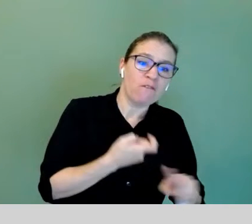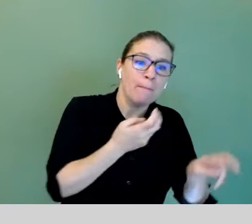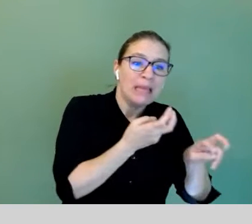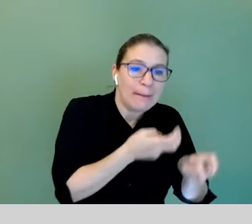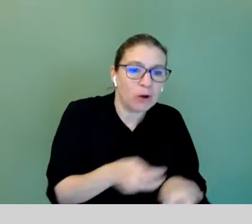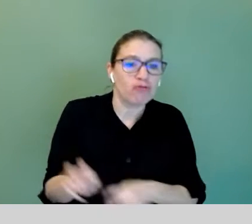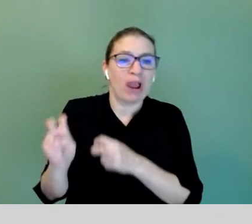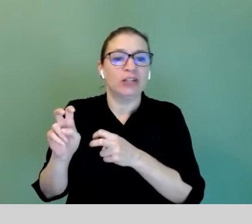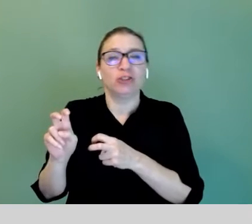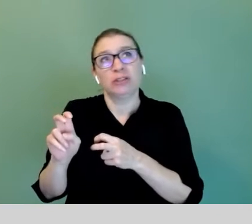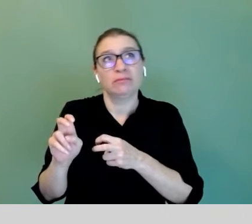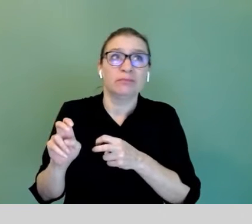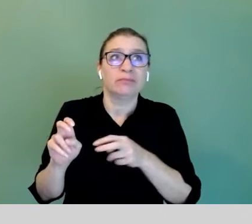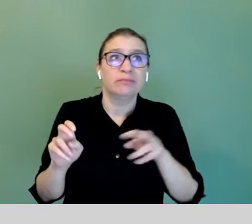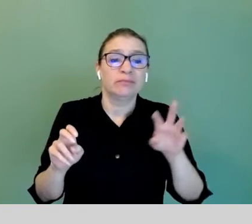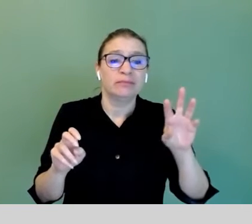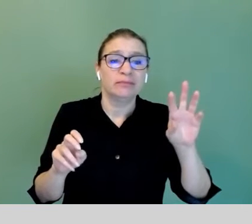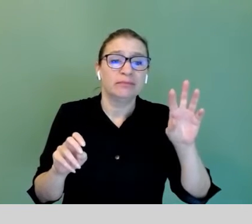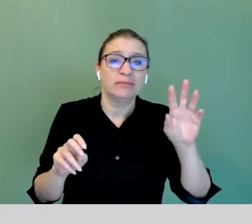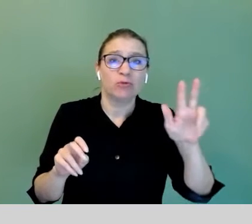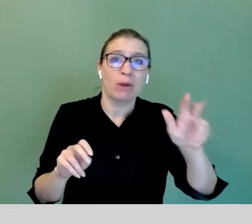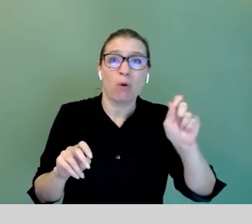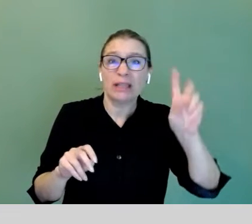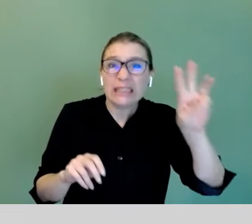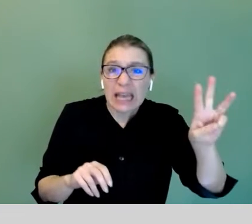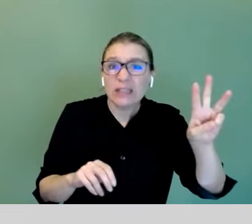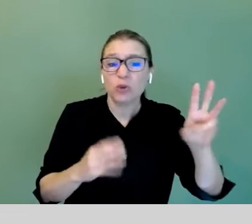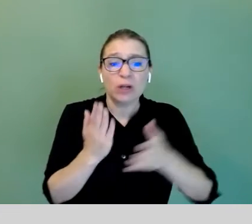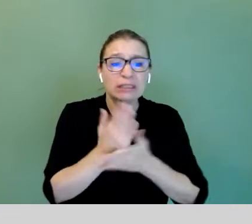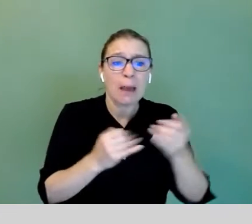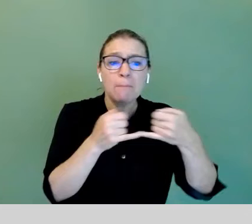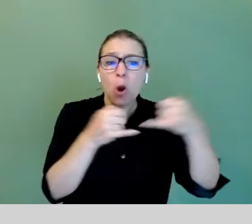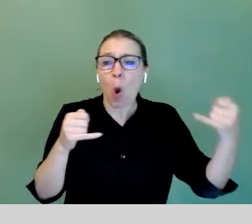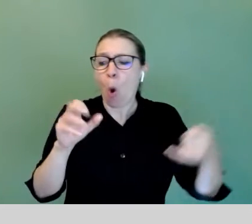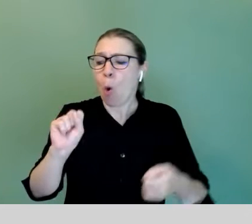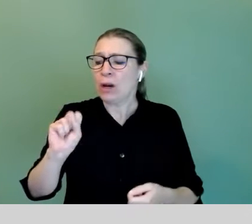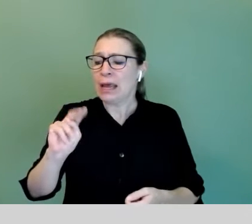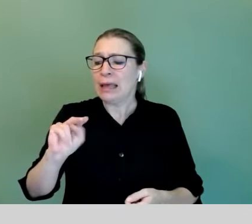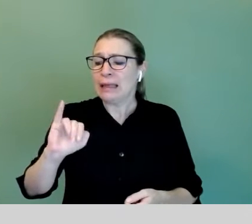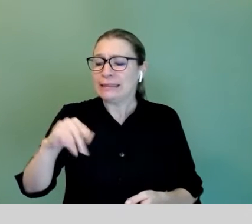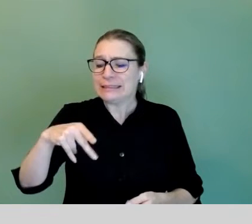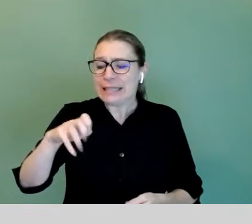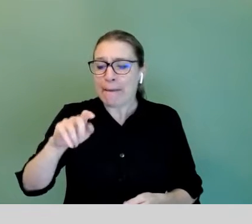from the migration, six, or some code snippets that test